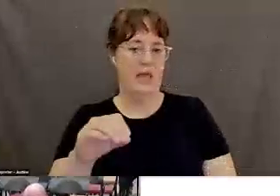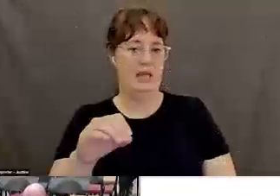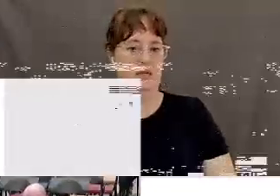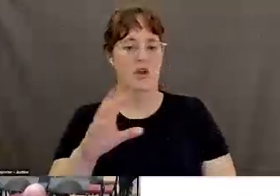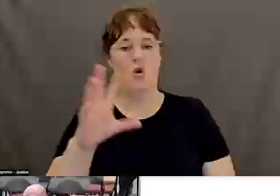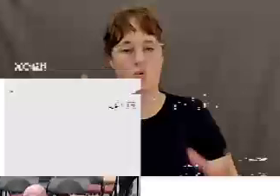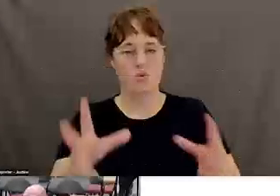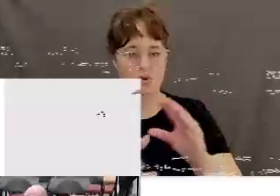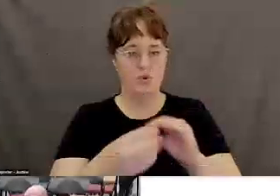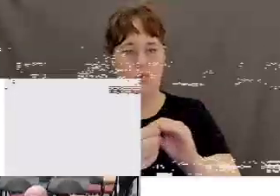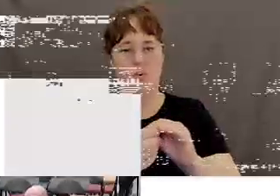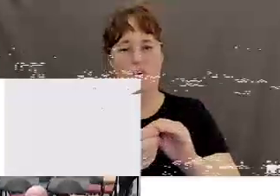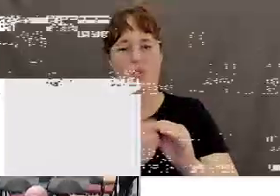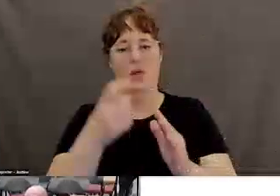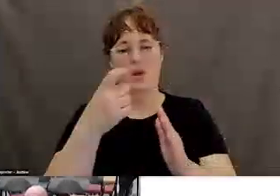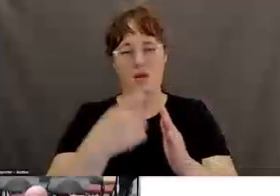Boardroom: Number here for contingency.